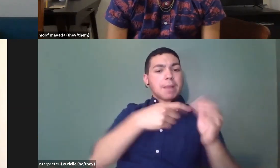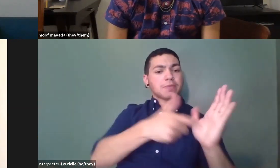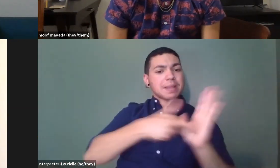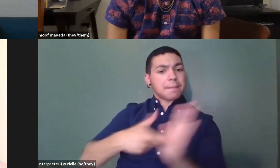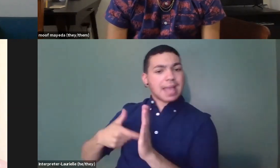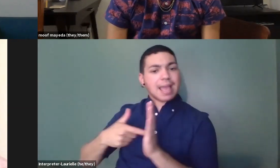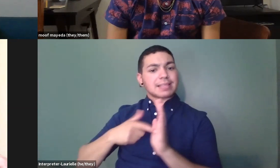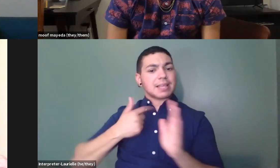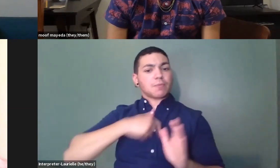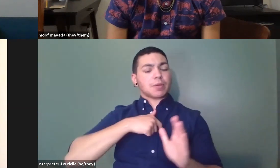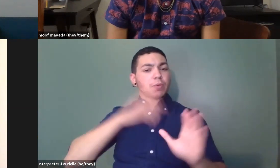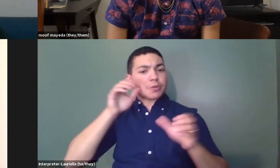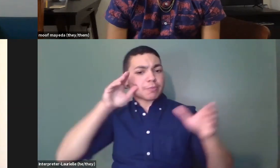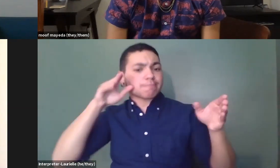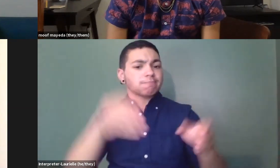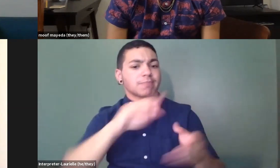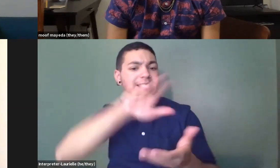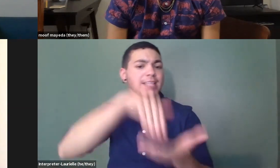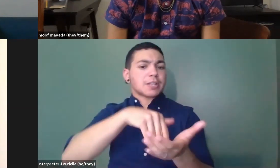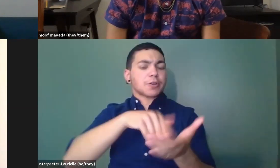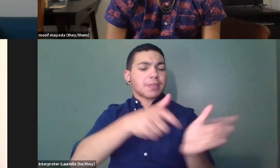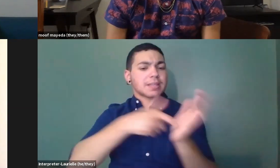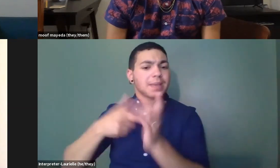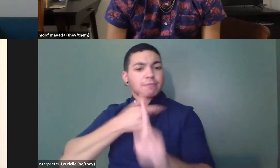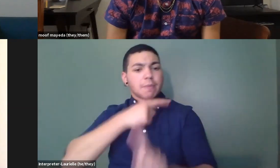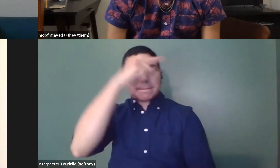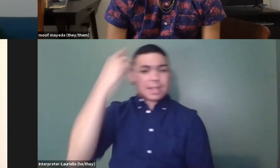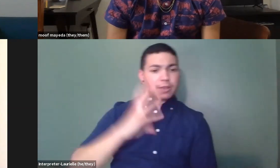our leadership skills are being utilized to the fullest.